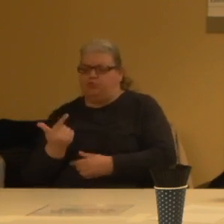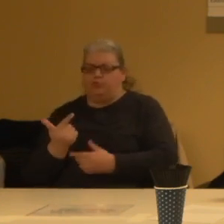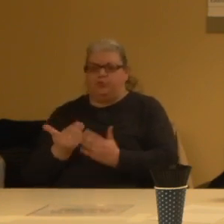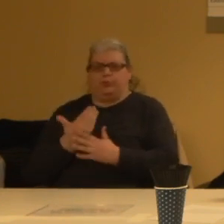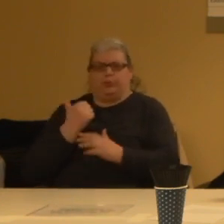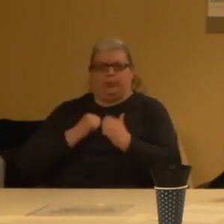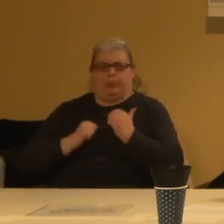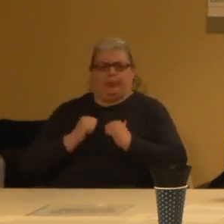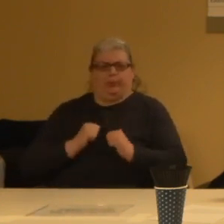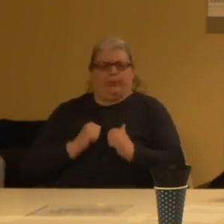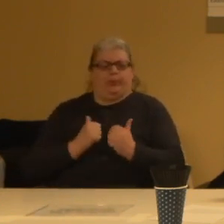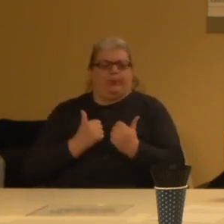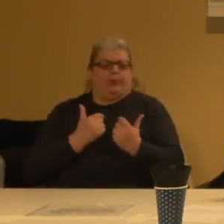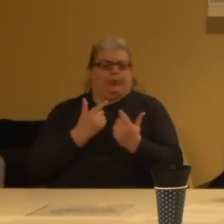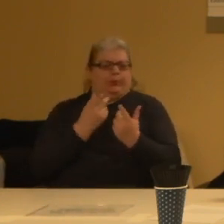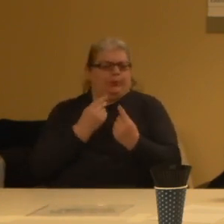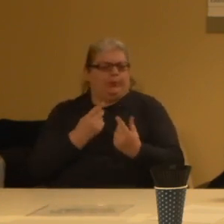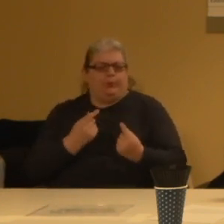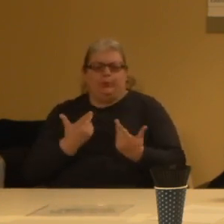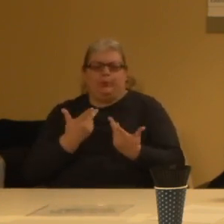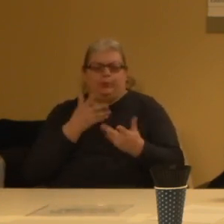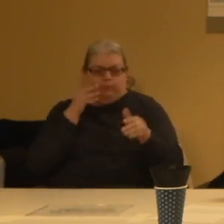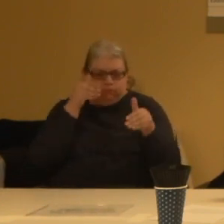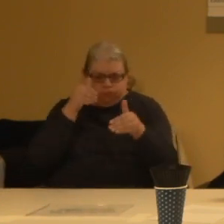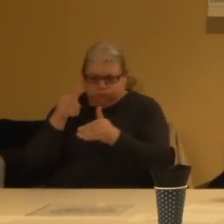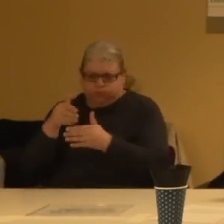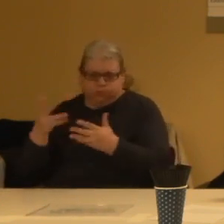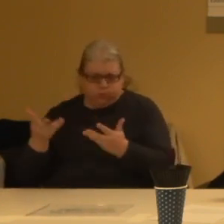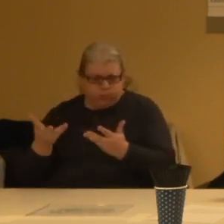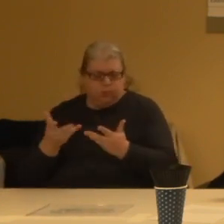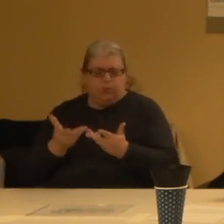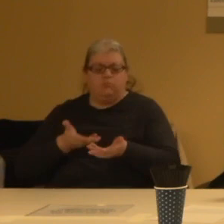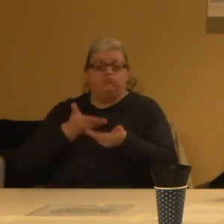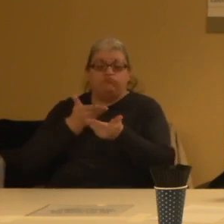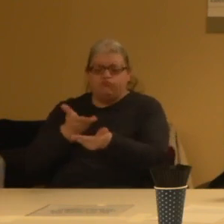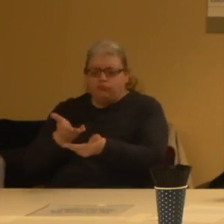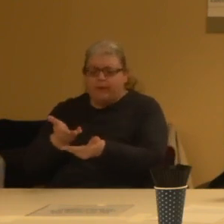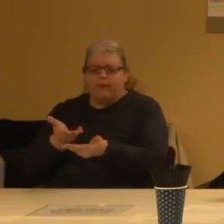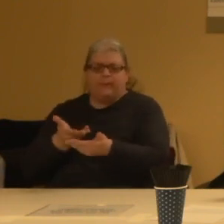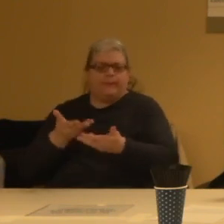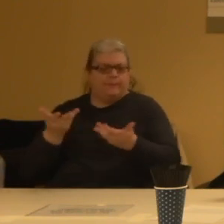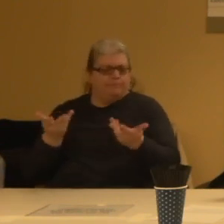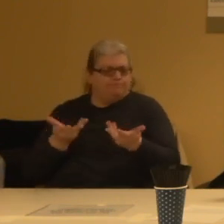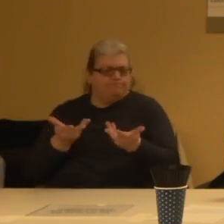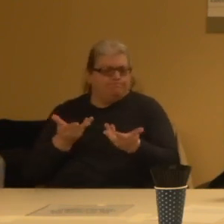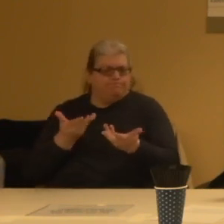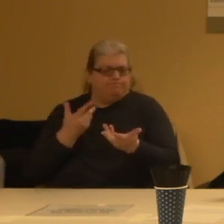what are the things you pay attention at, what you would recommend to new dramaturges to observe